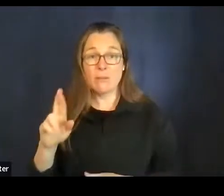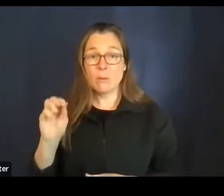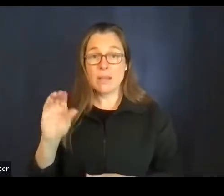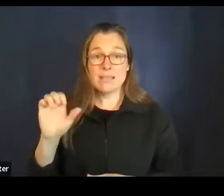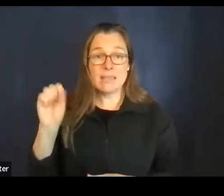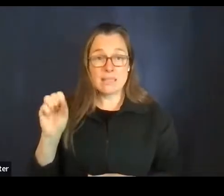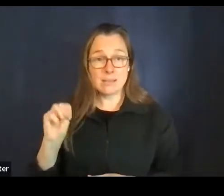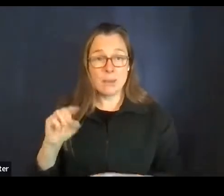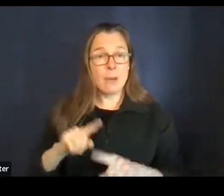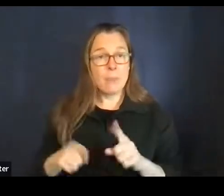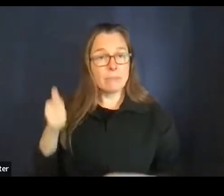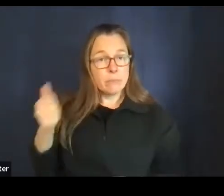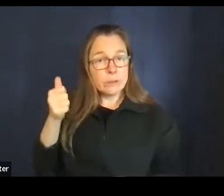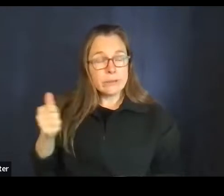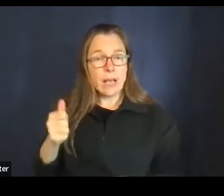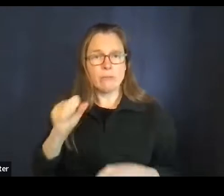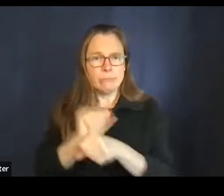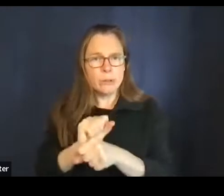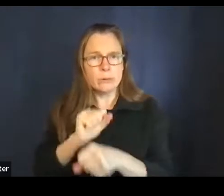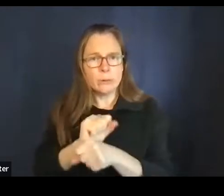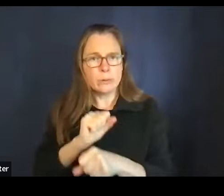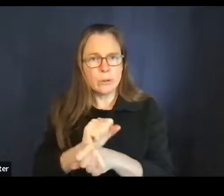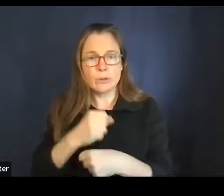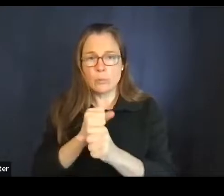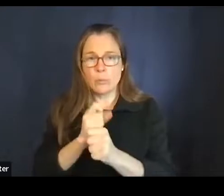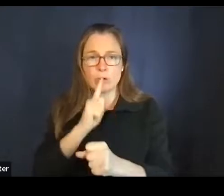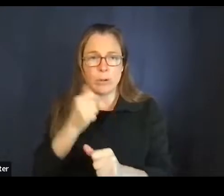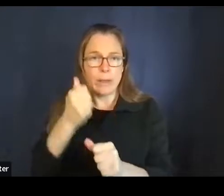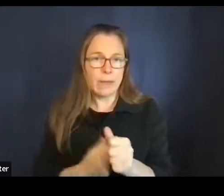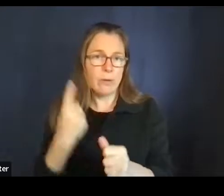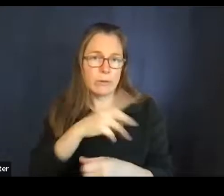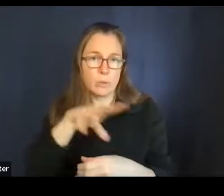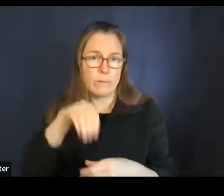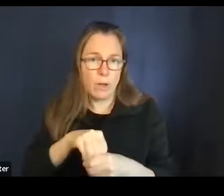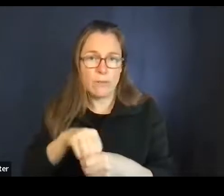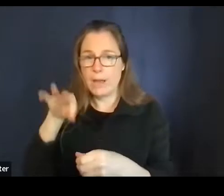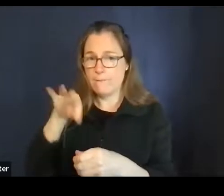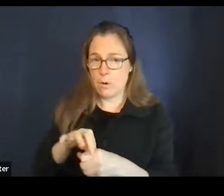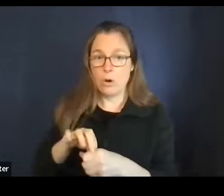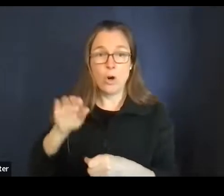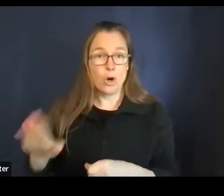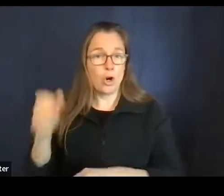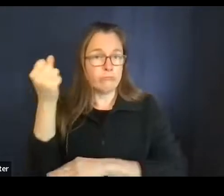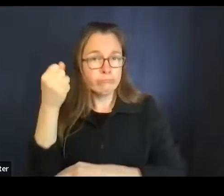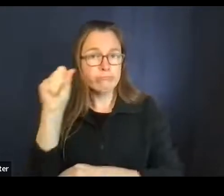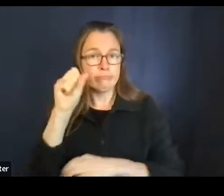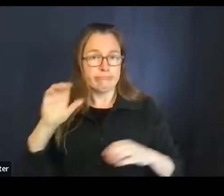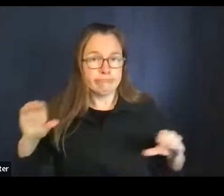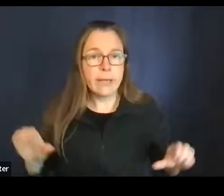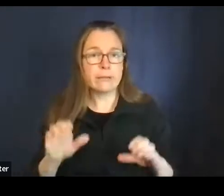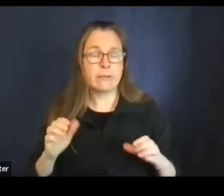to ensure that community members’ voices were heard. Her activism encouraged civic and community engagement